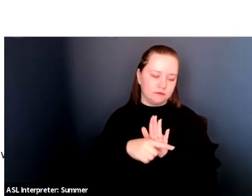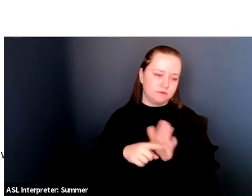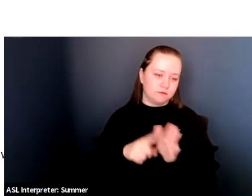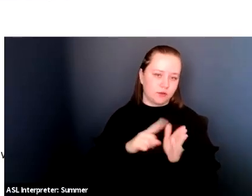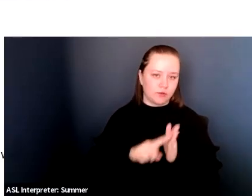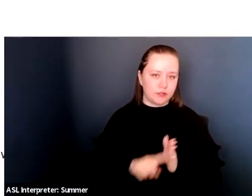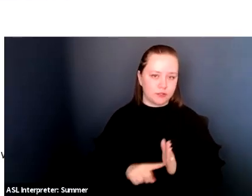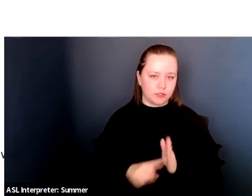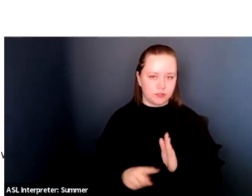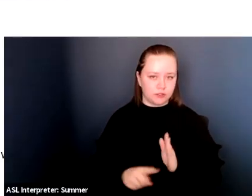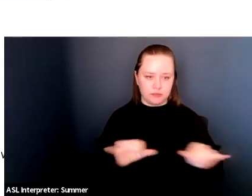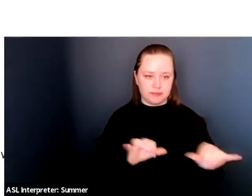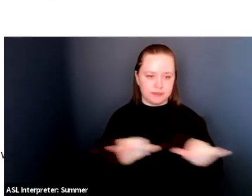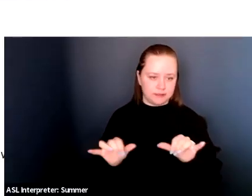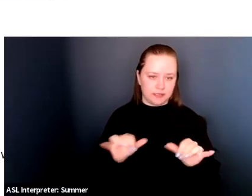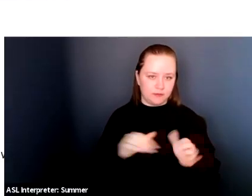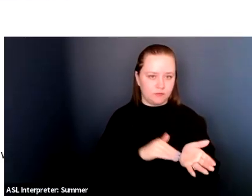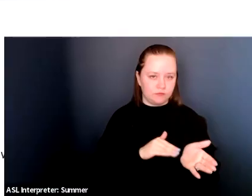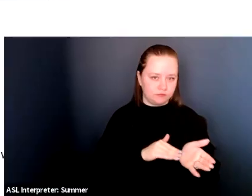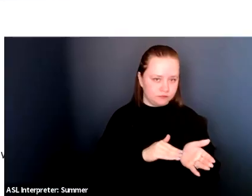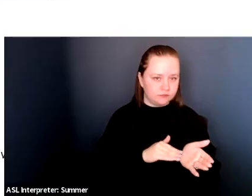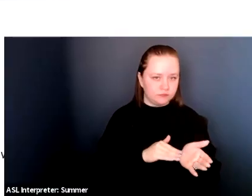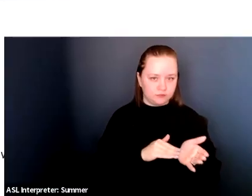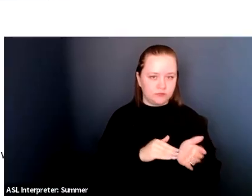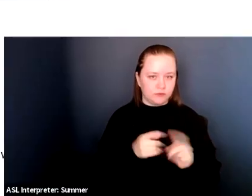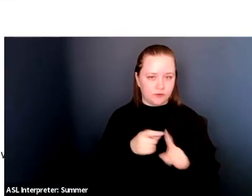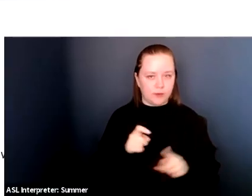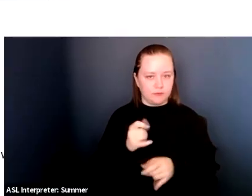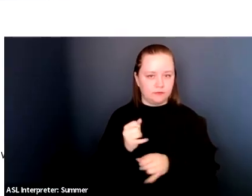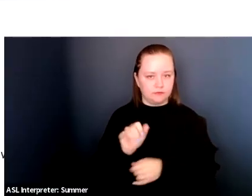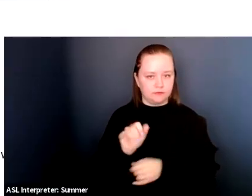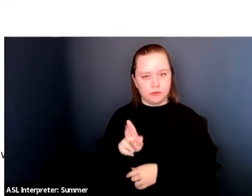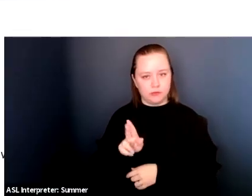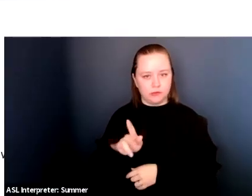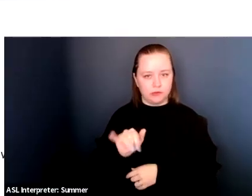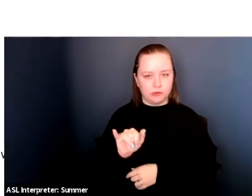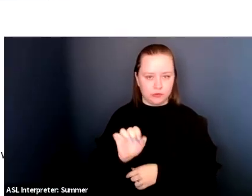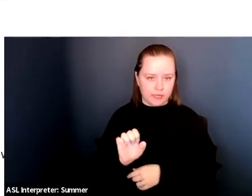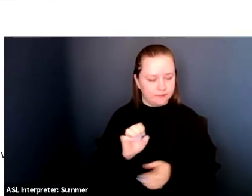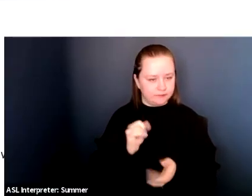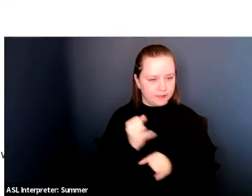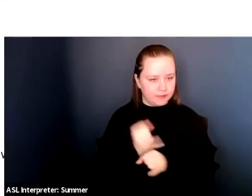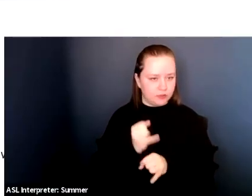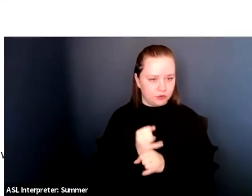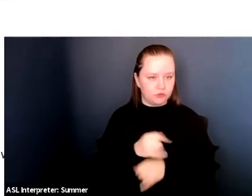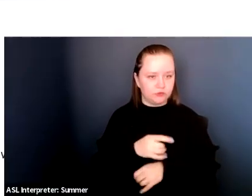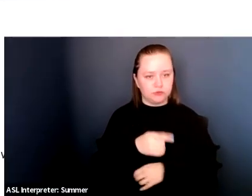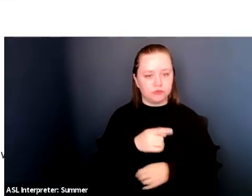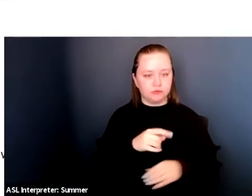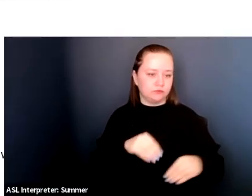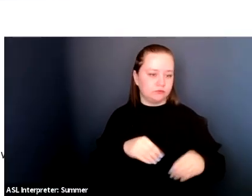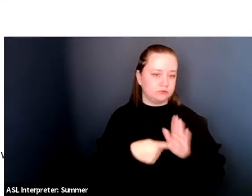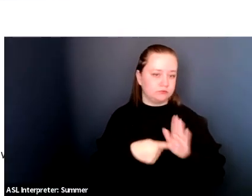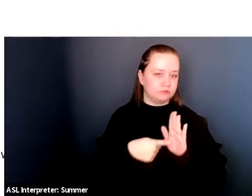the same providers out of the Lurie Institute, showing that among individuals with disabilities who are pregnant,